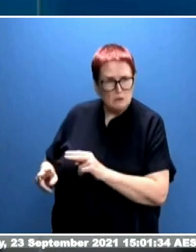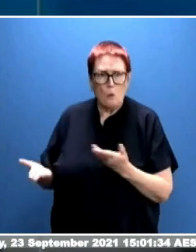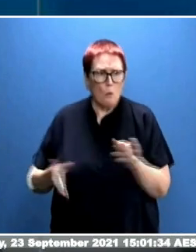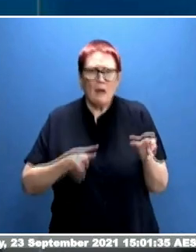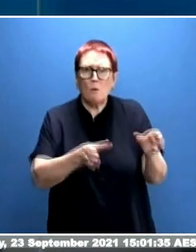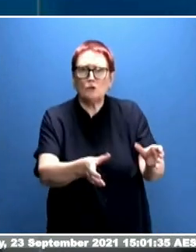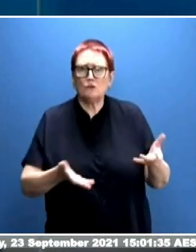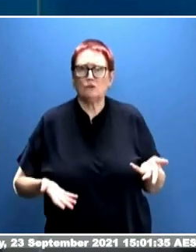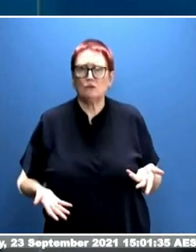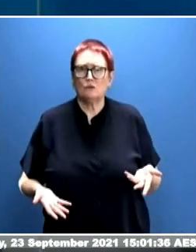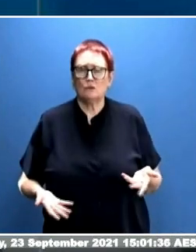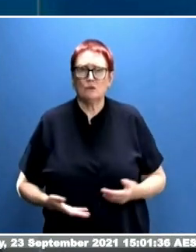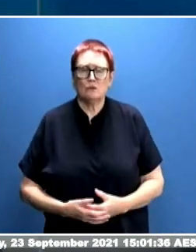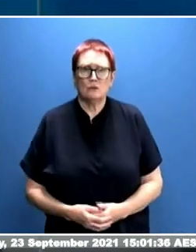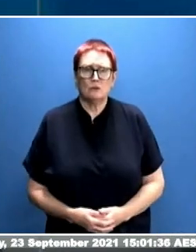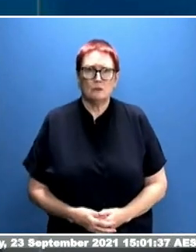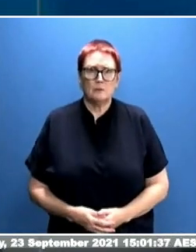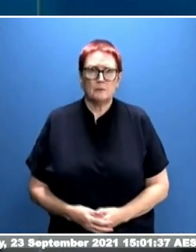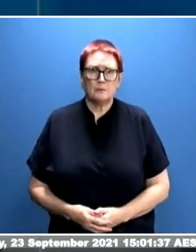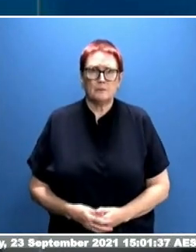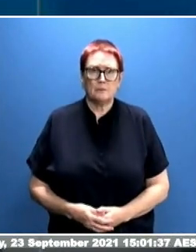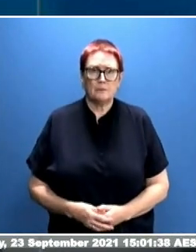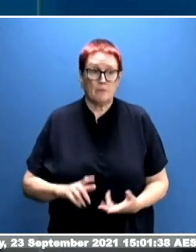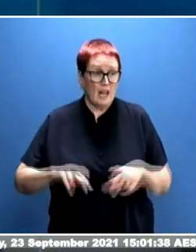criteria for the Safe House model?